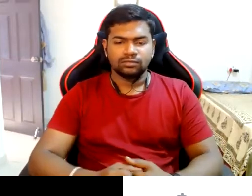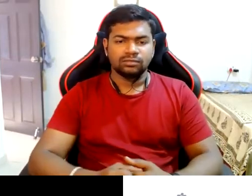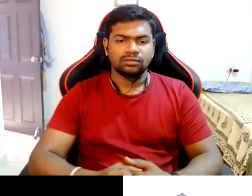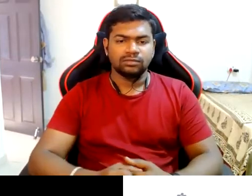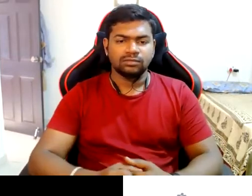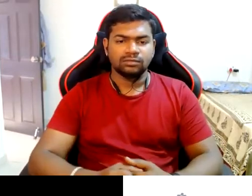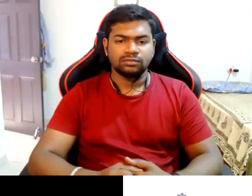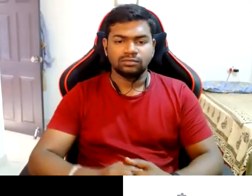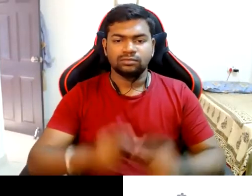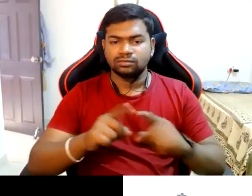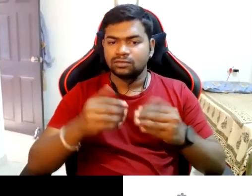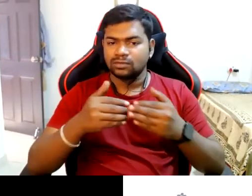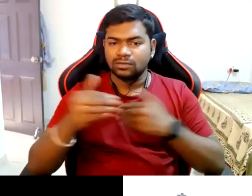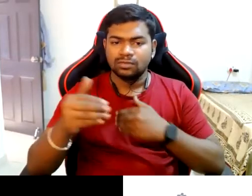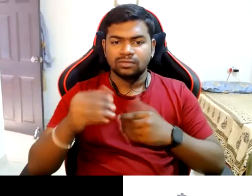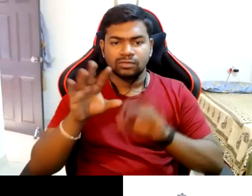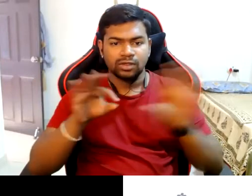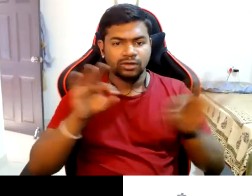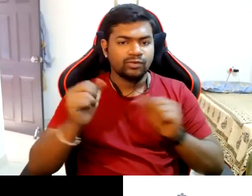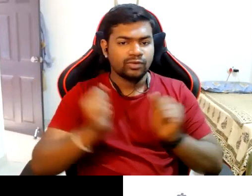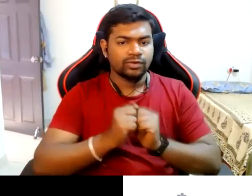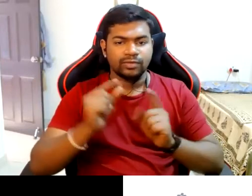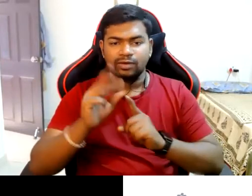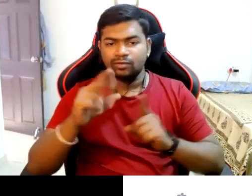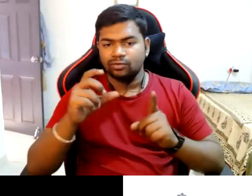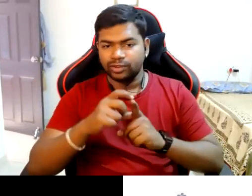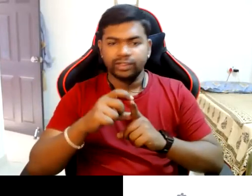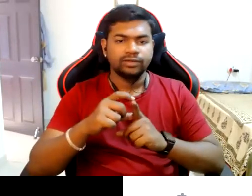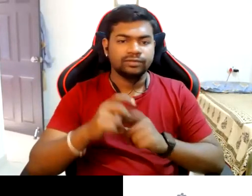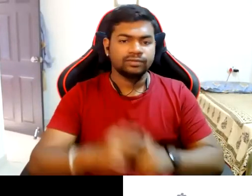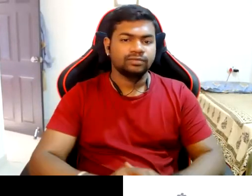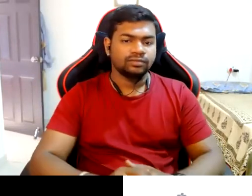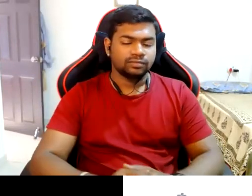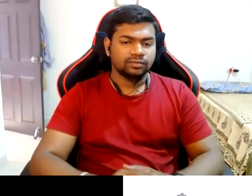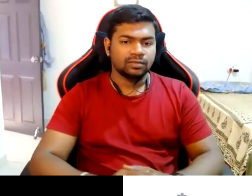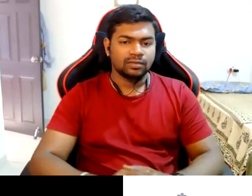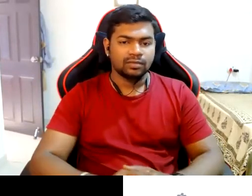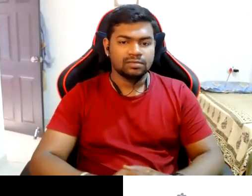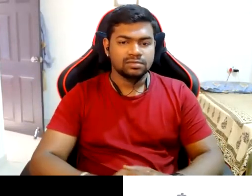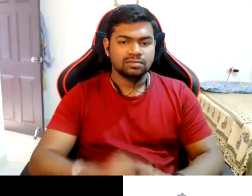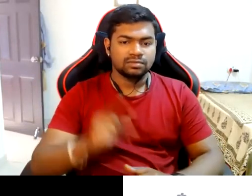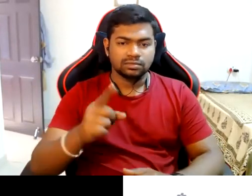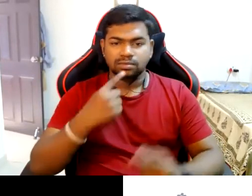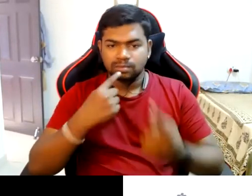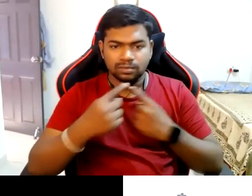so that we can actually go and hire people with disabilities. So, I'm a part of an interview panel team.